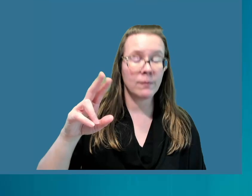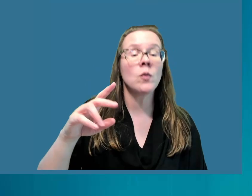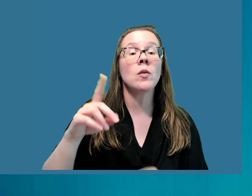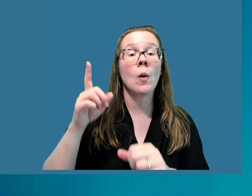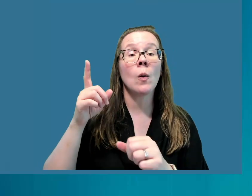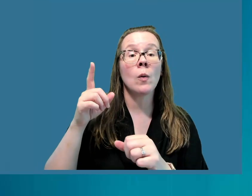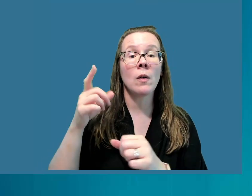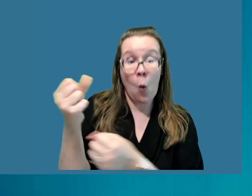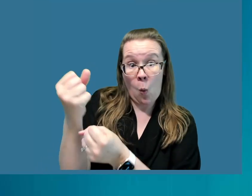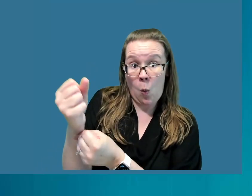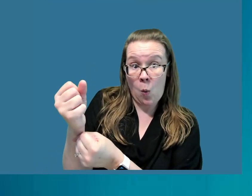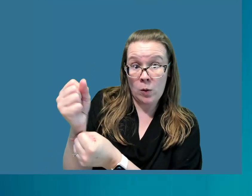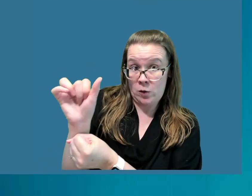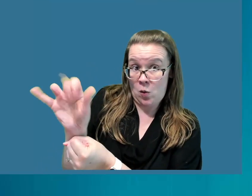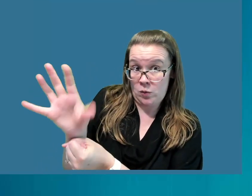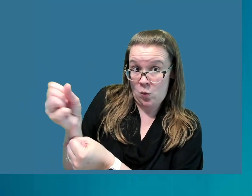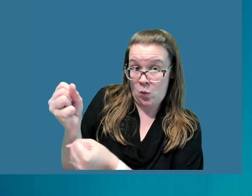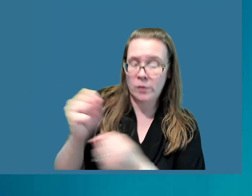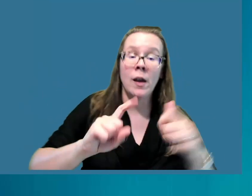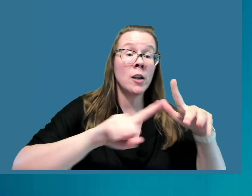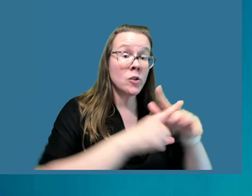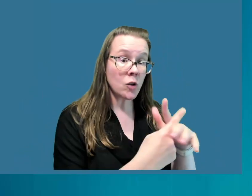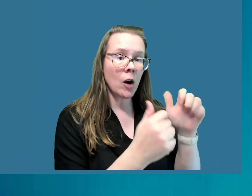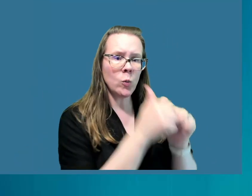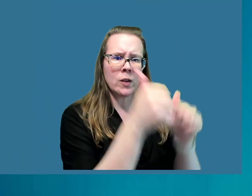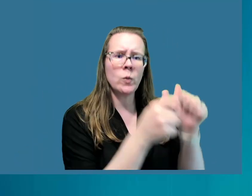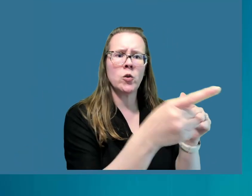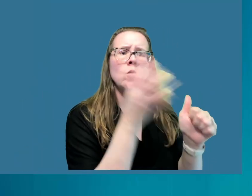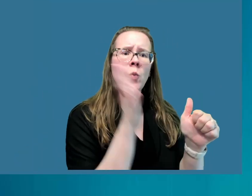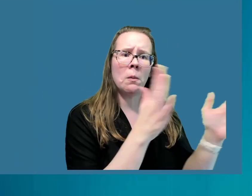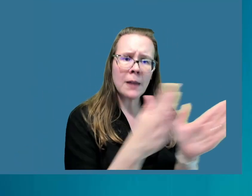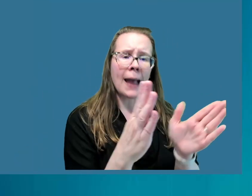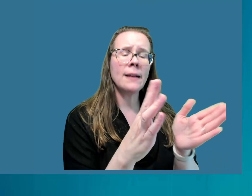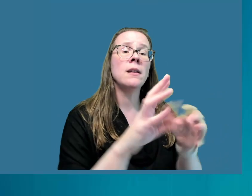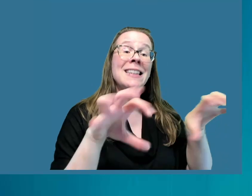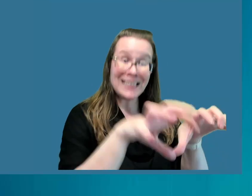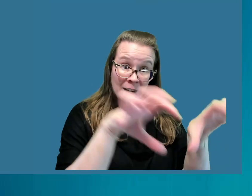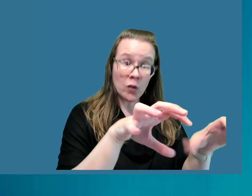decorate the base layer first. And then I move on to cookies that I don't plan on adding icing.